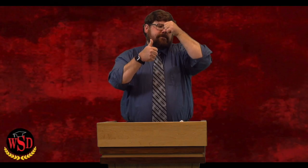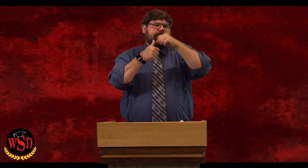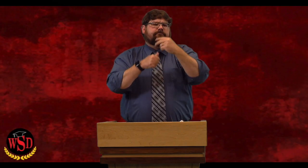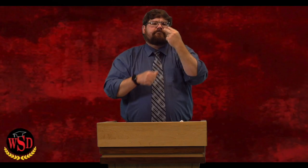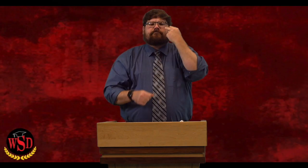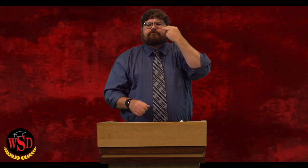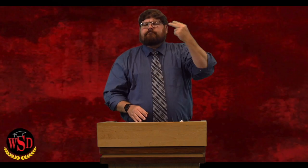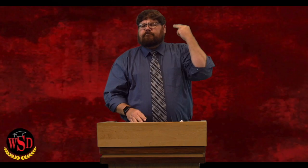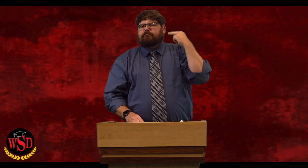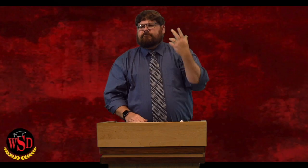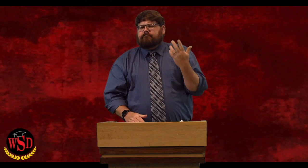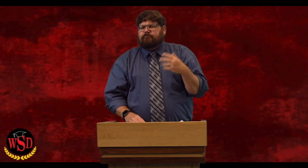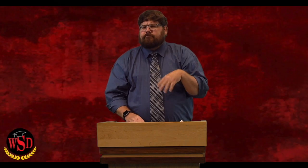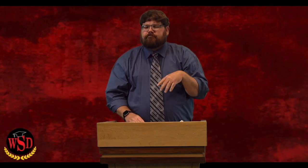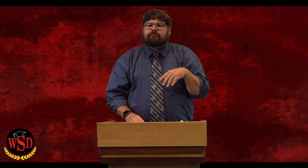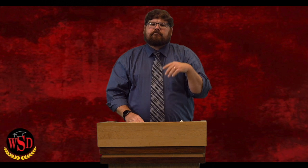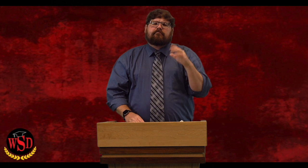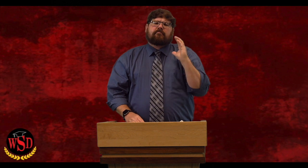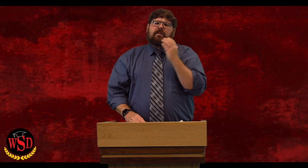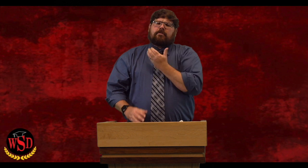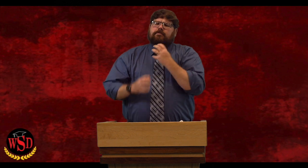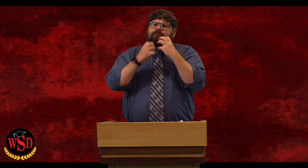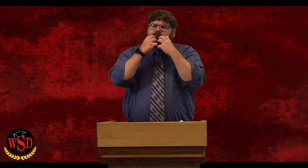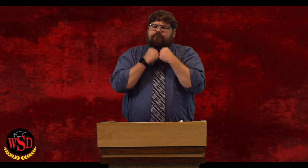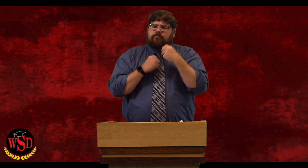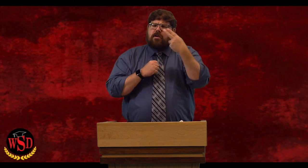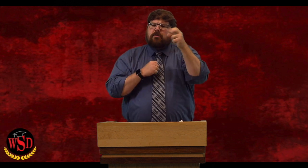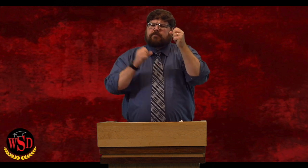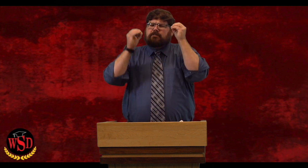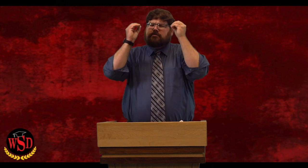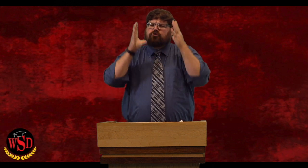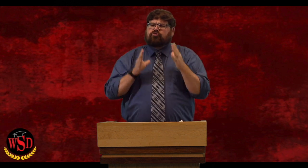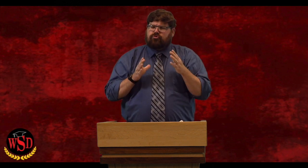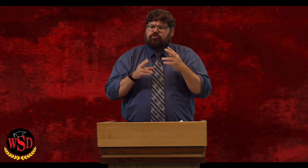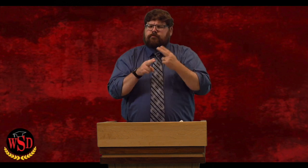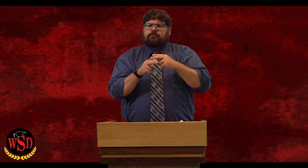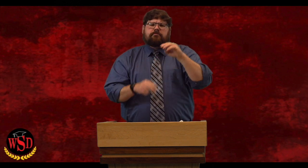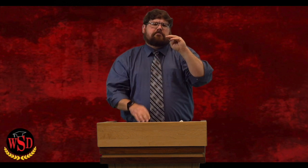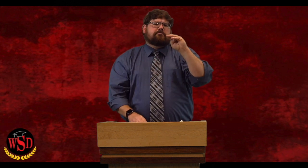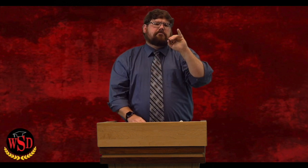I want to take this moment to remember our beloved high school teacher, Michael Coates,